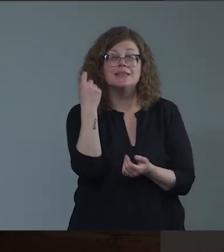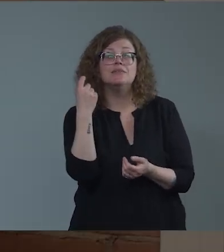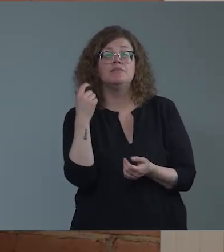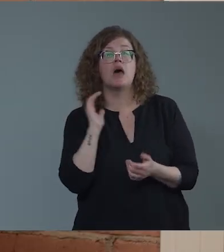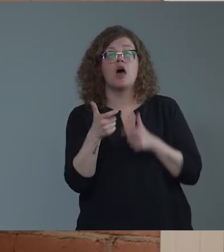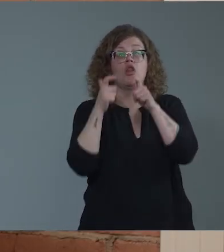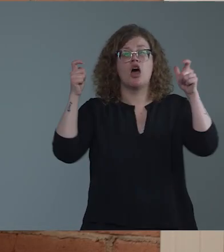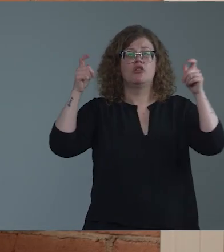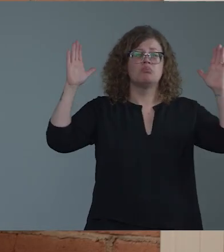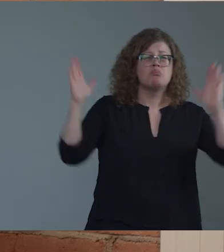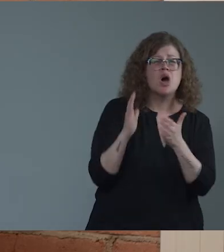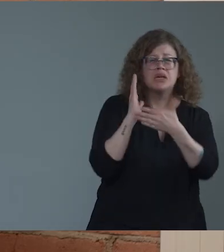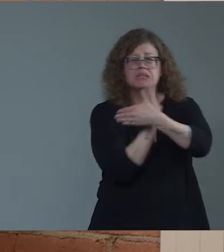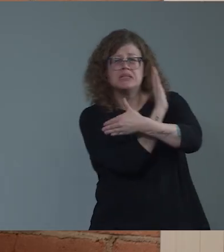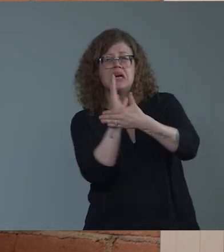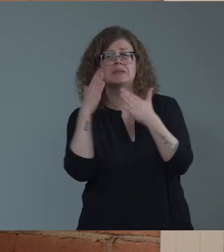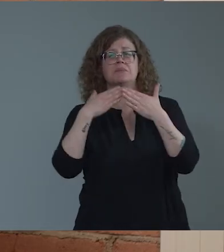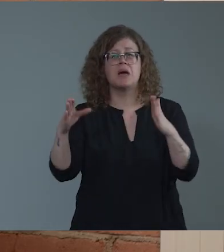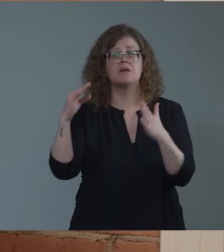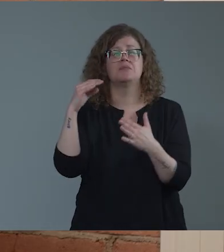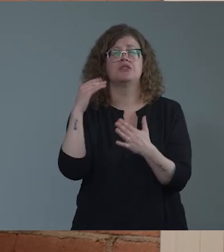Both large and small scale public art projects contribute